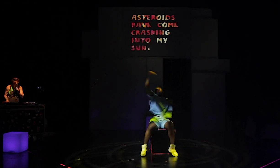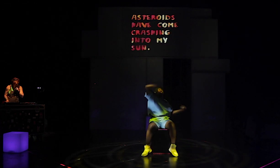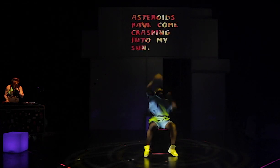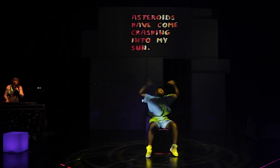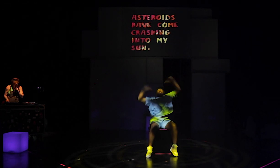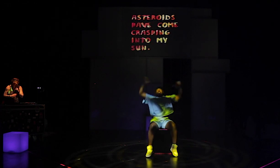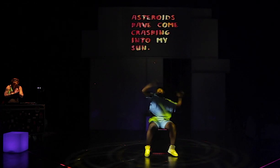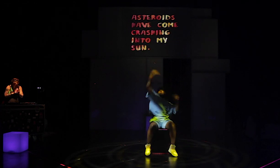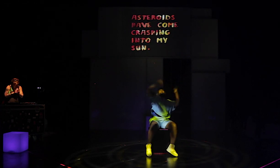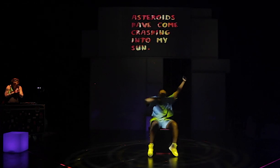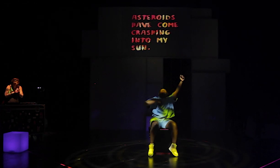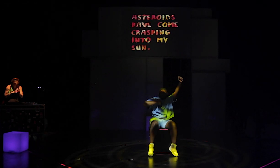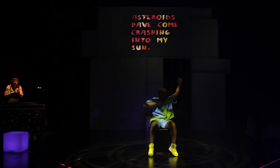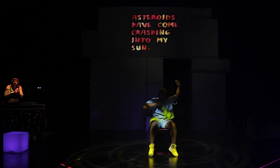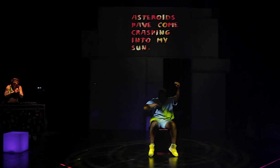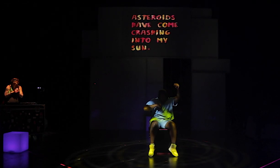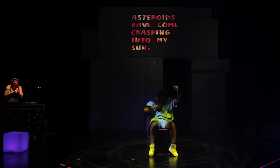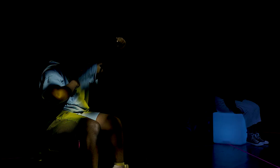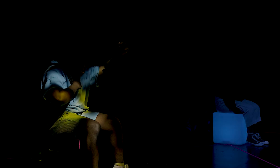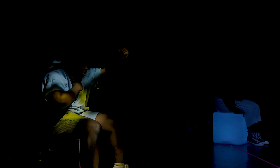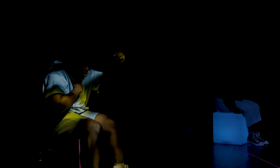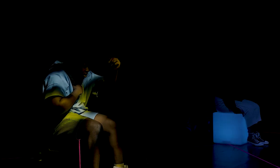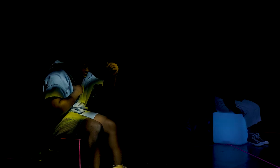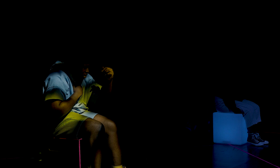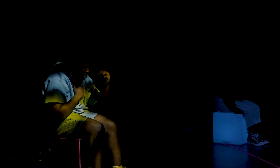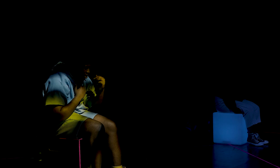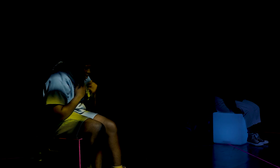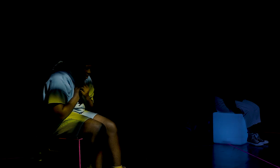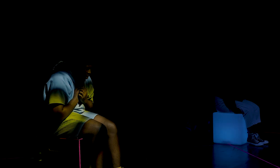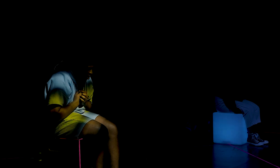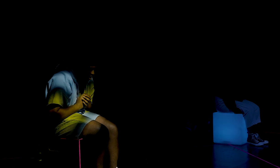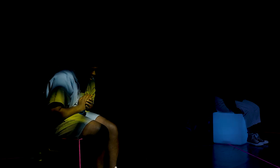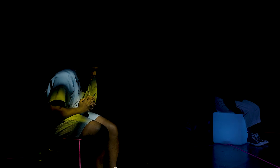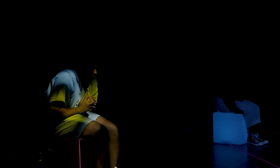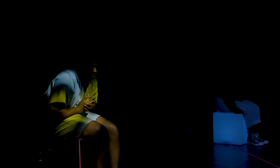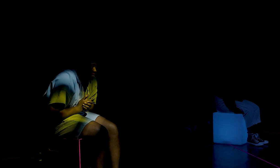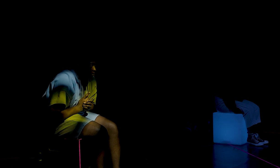crashing into my sun.